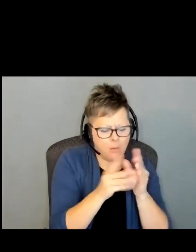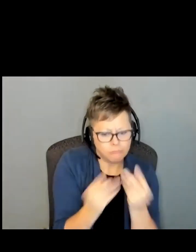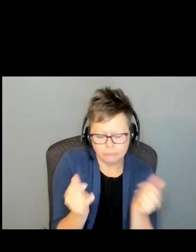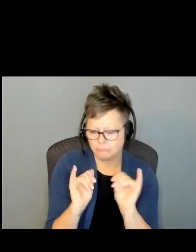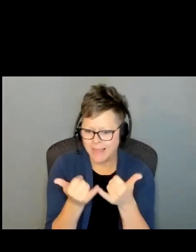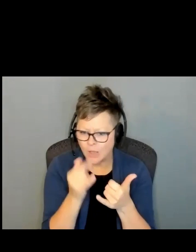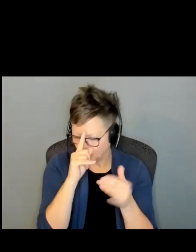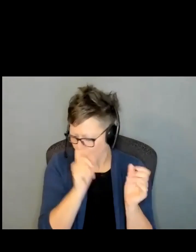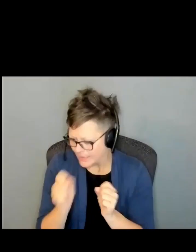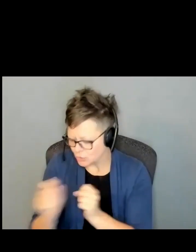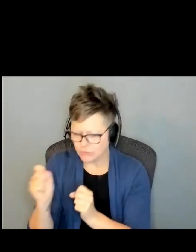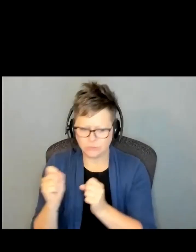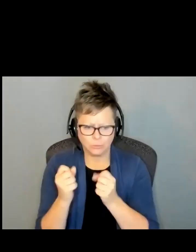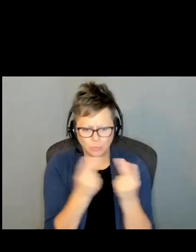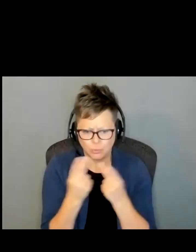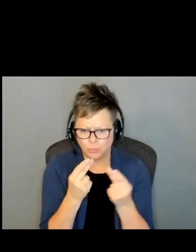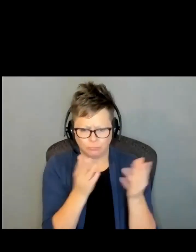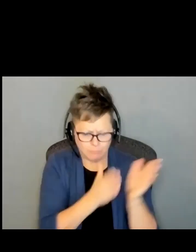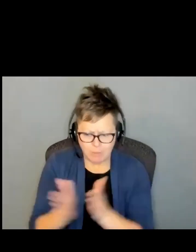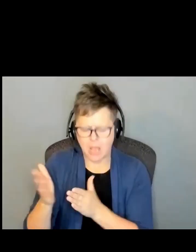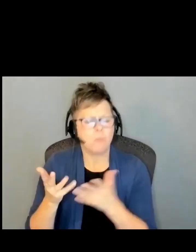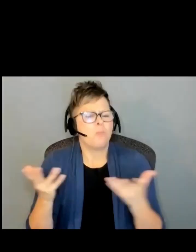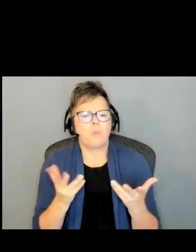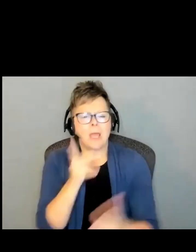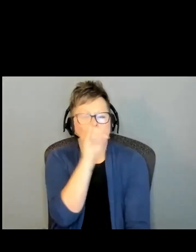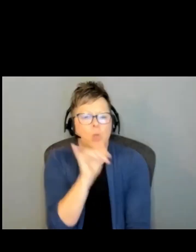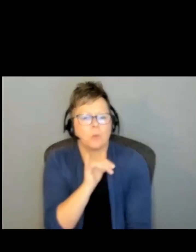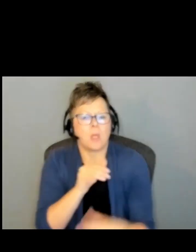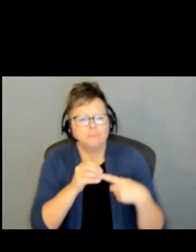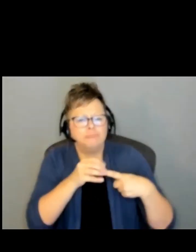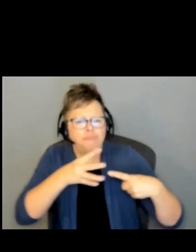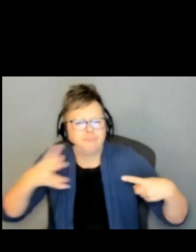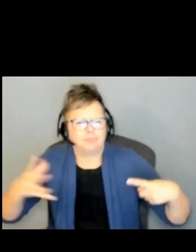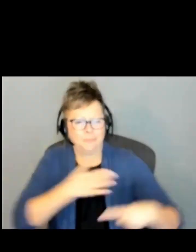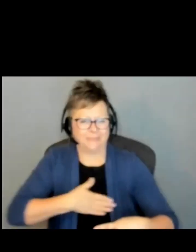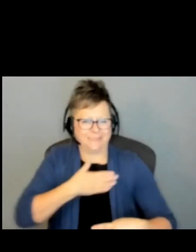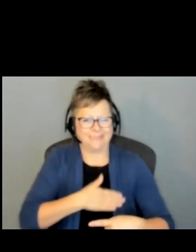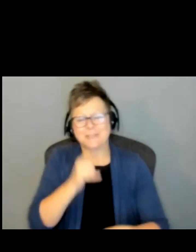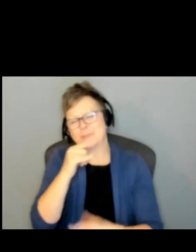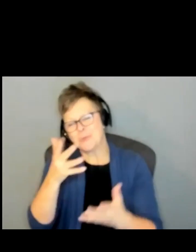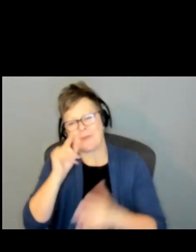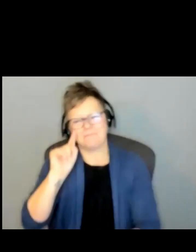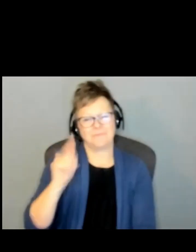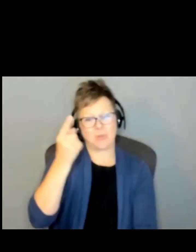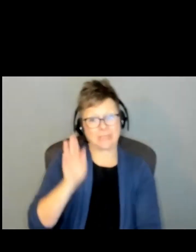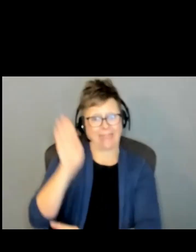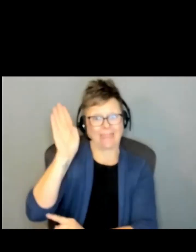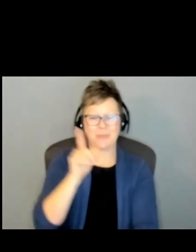Who would like to go first?